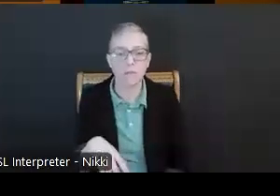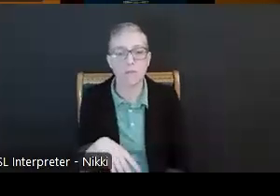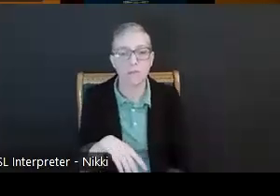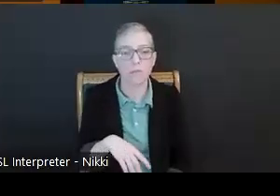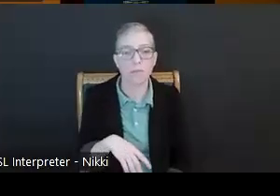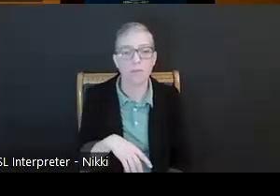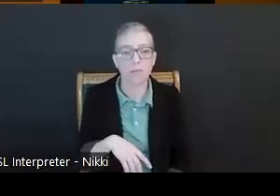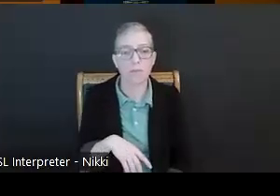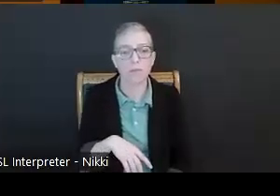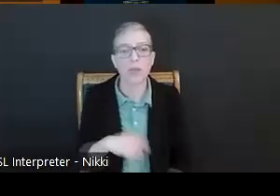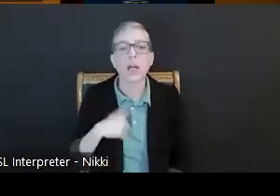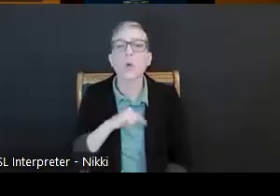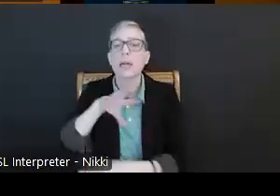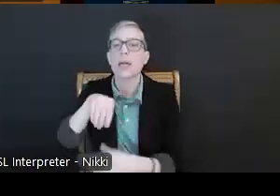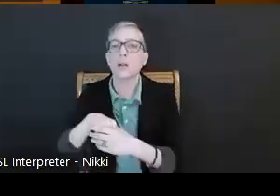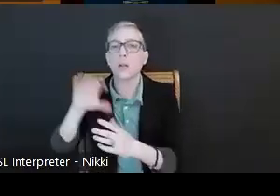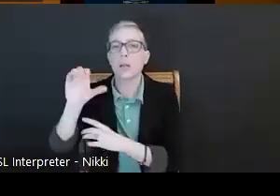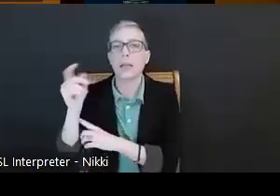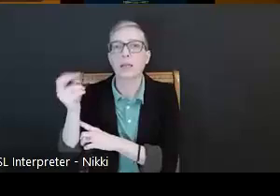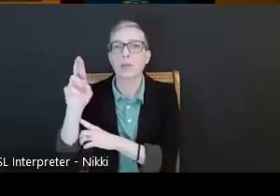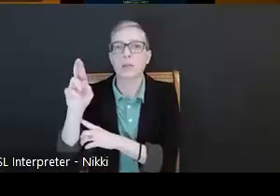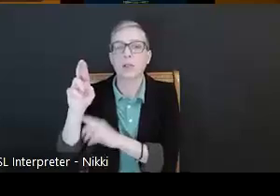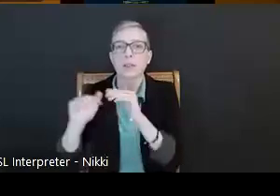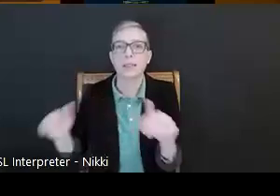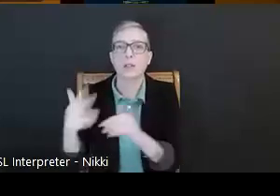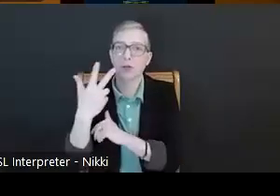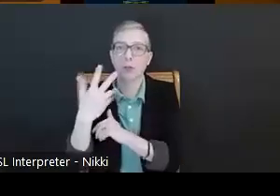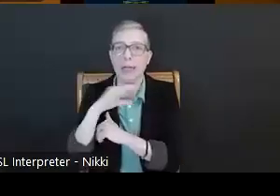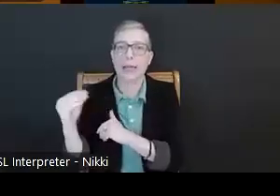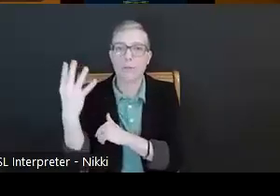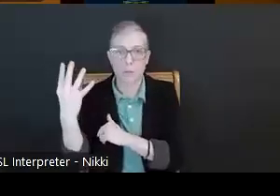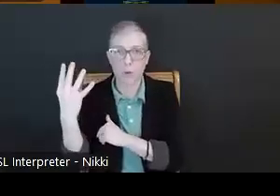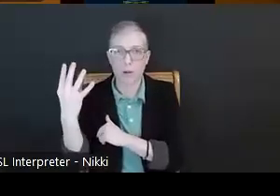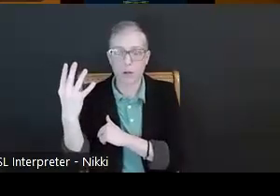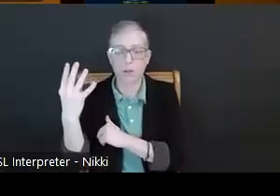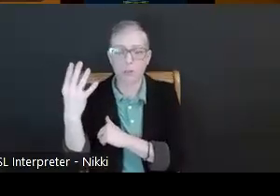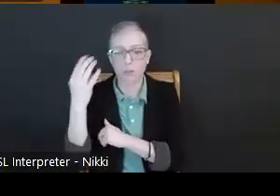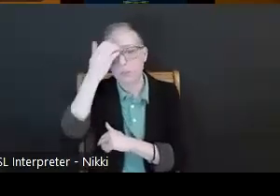and four so all these patients were Advanced incurable diagnoses um but they were cancers